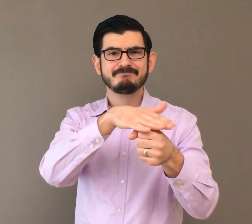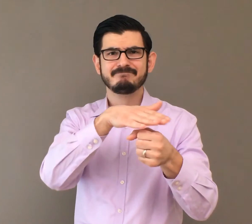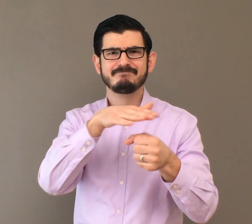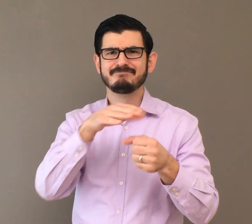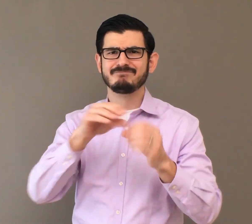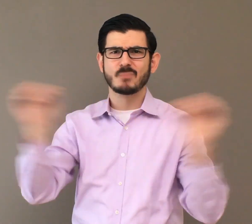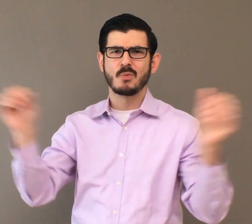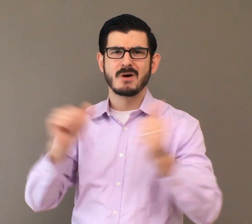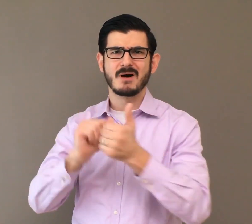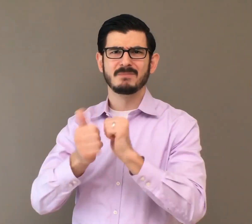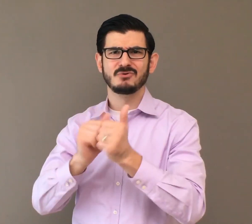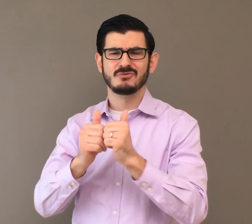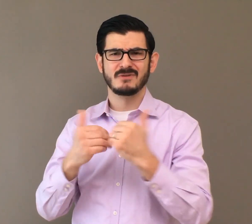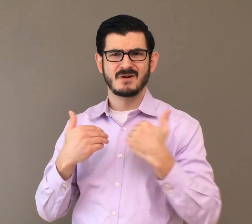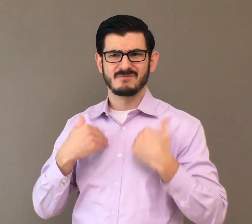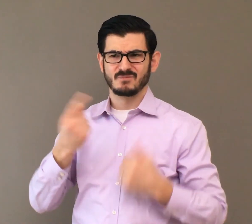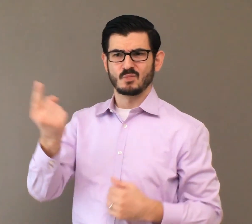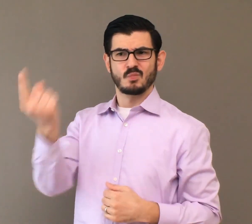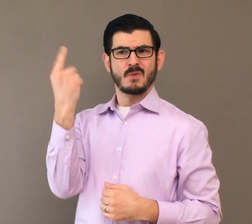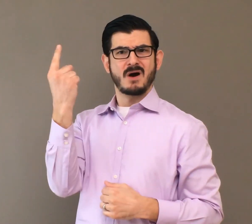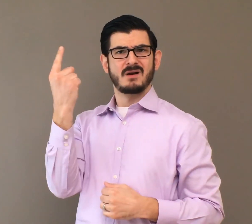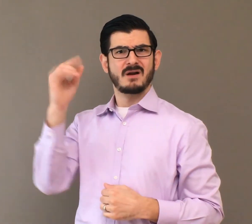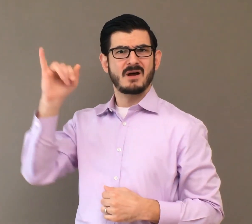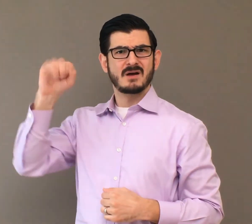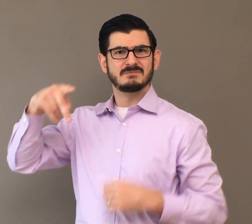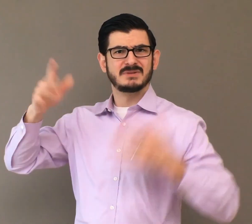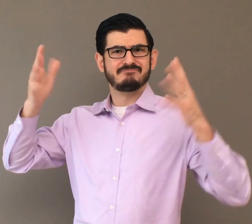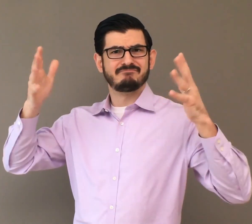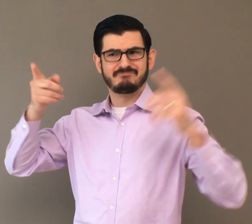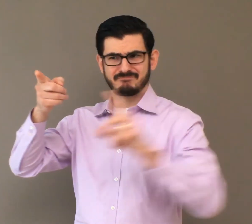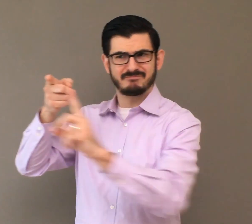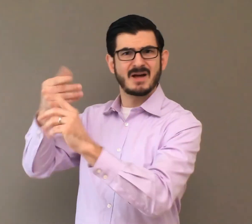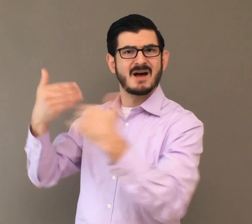and in fact many areas throughout the country have no competition and are served by only